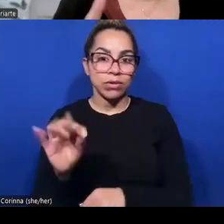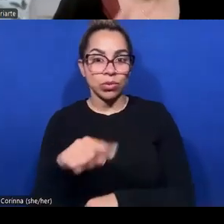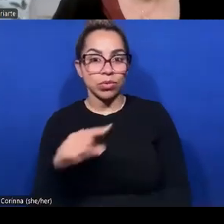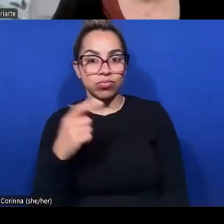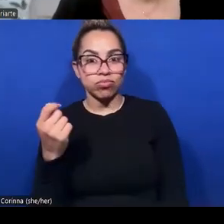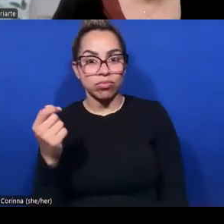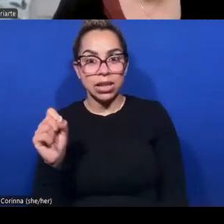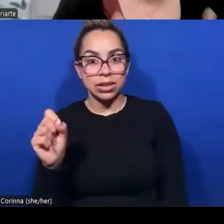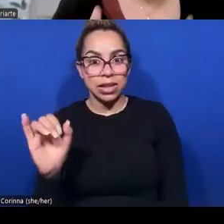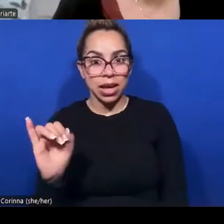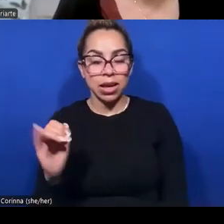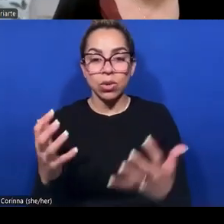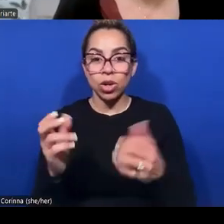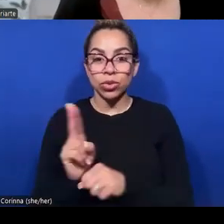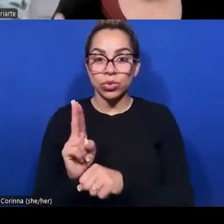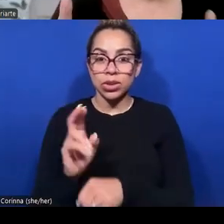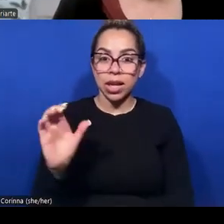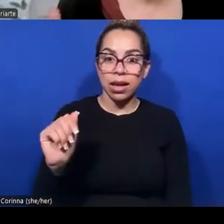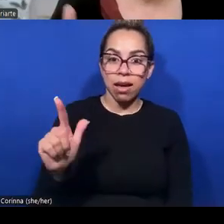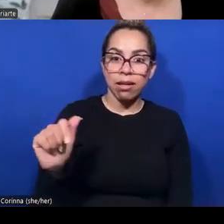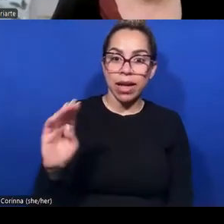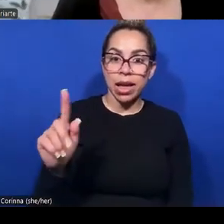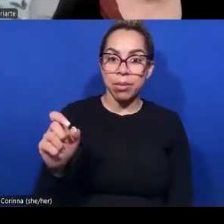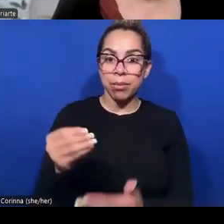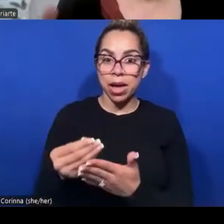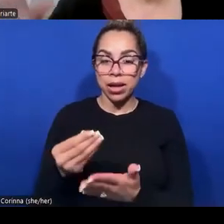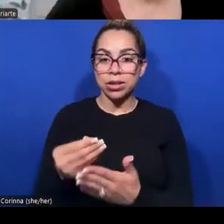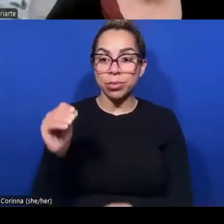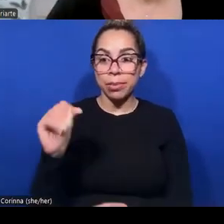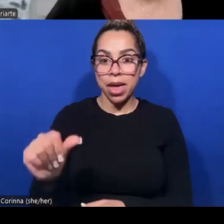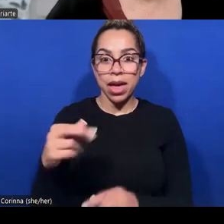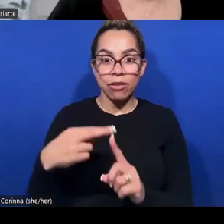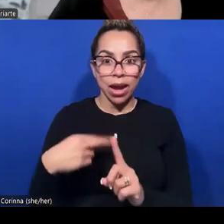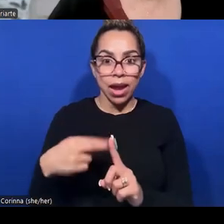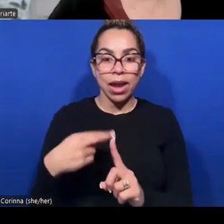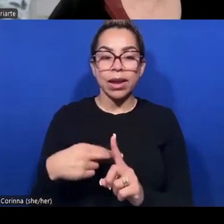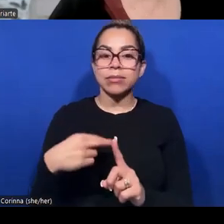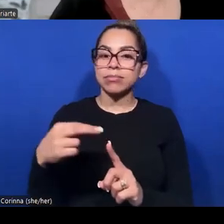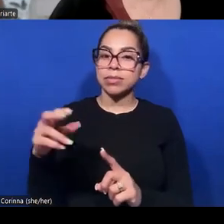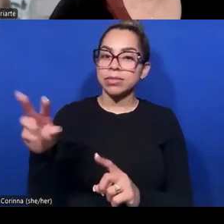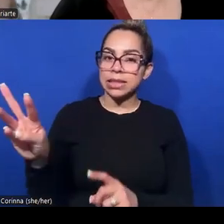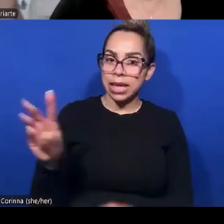and you want to use your CalAble money to pay your rent, take it out. If you're going to take that, if you're if it's